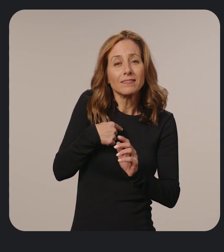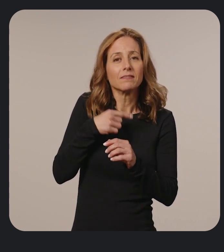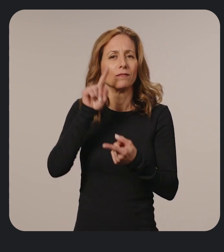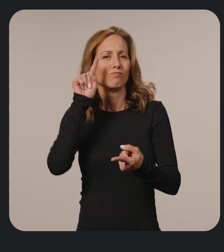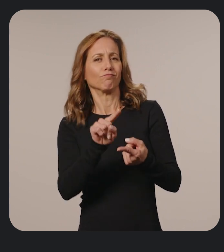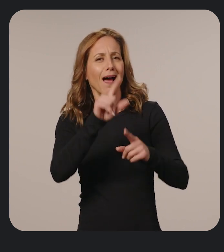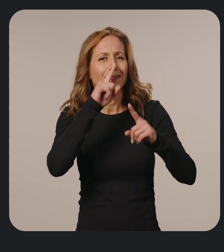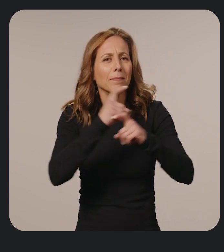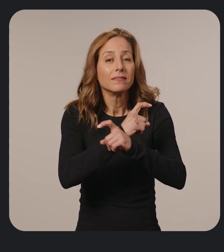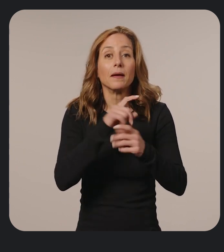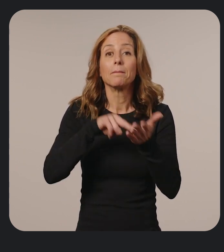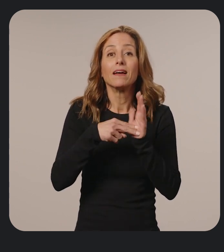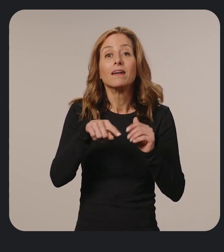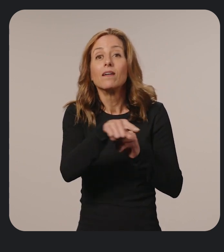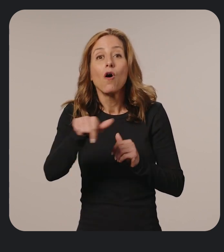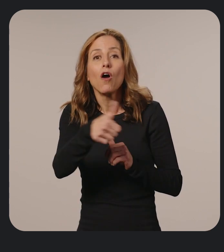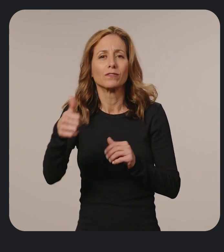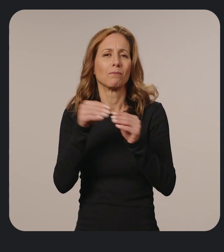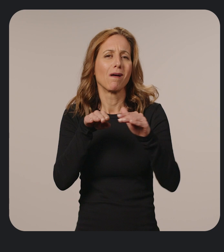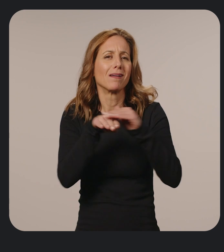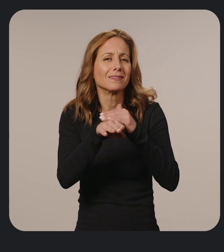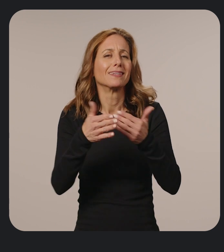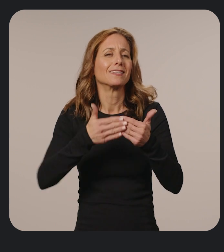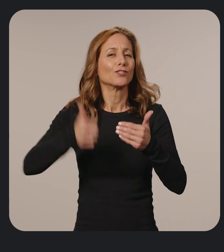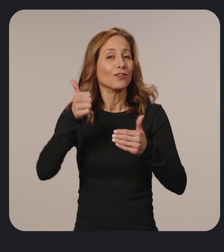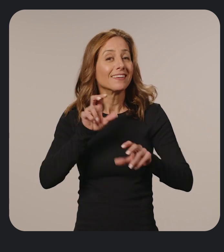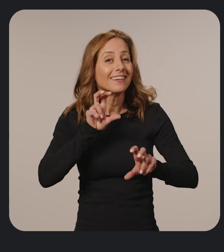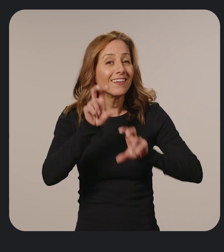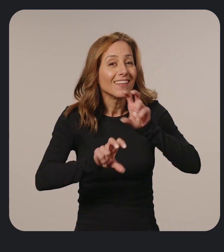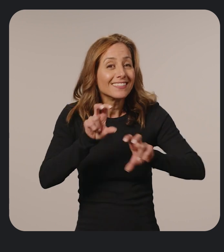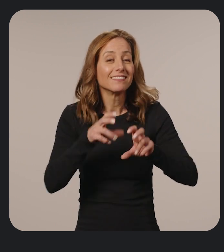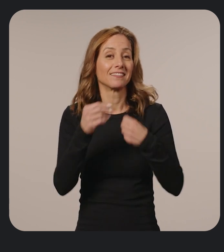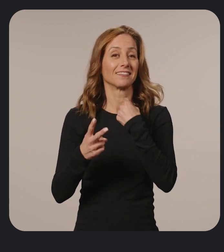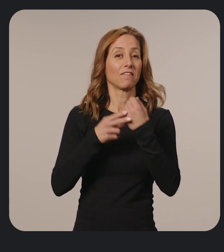skills to reduce that complexity and make it more accessible for others and easier for them